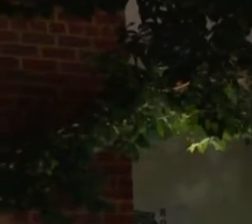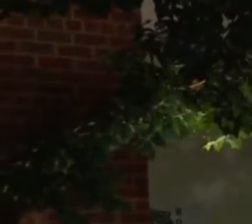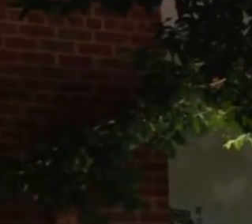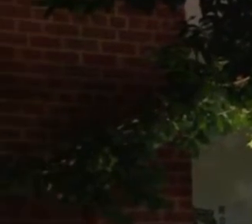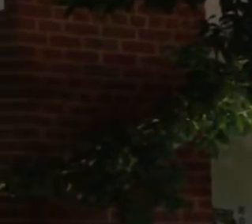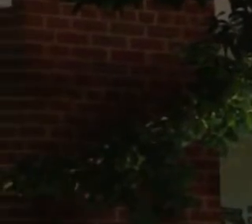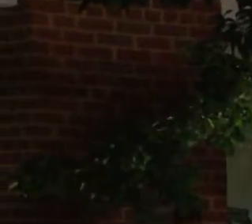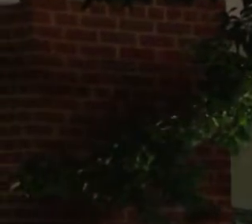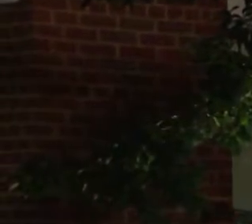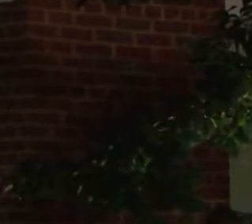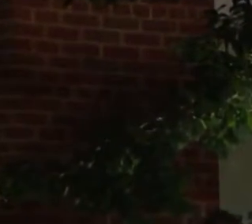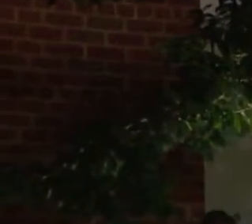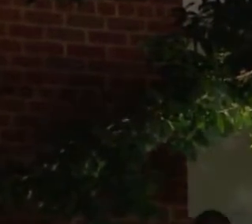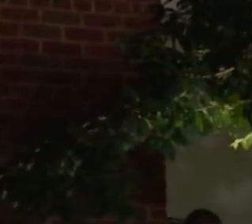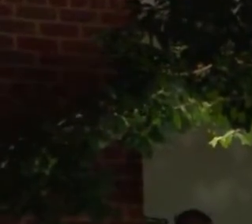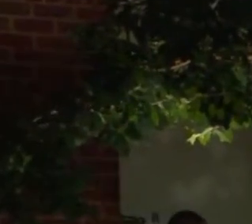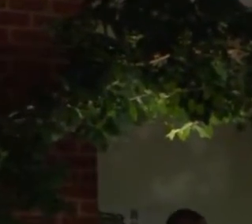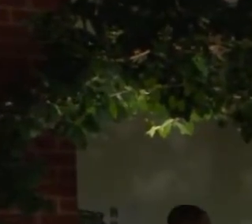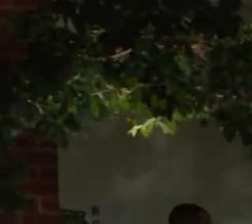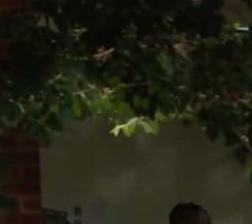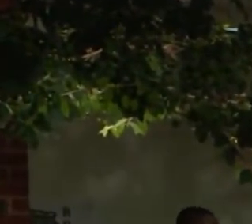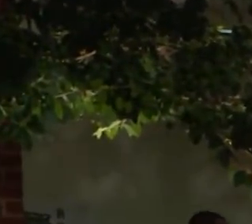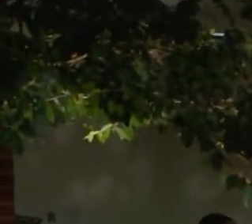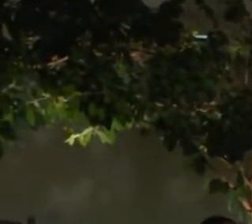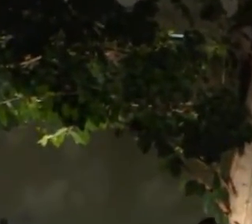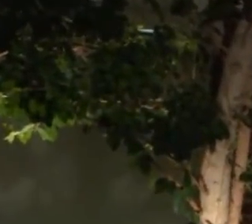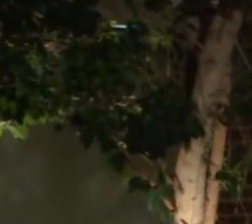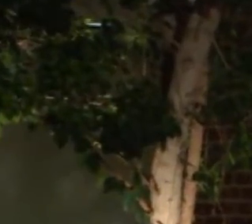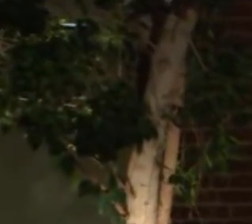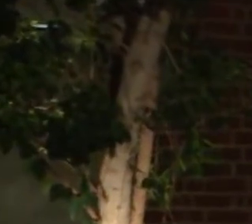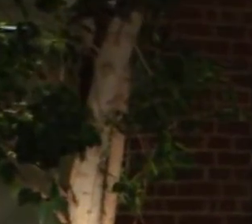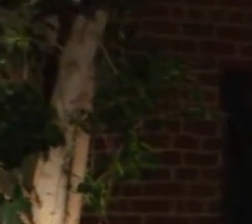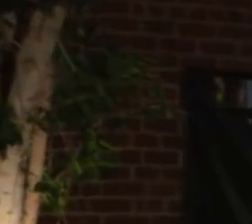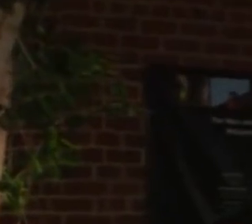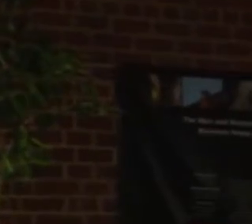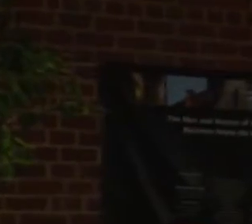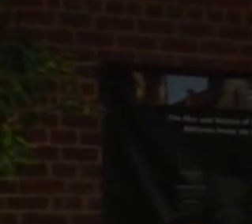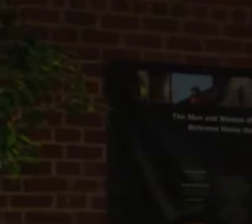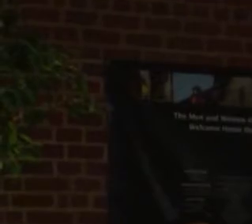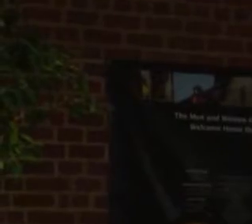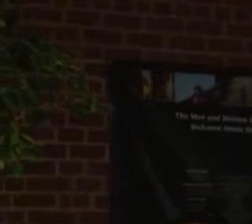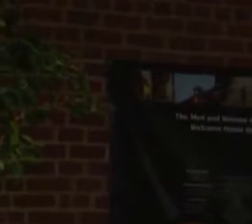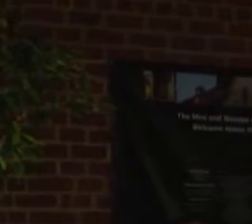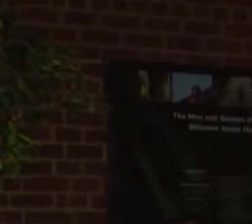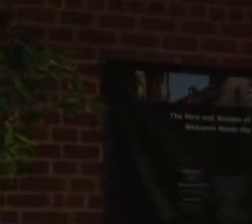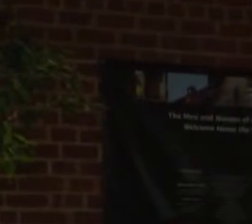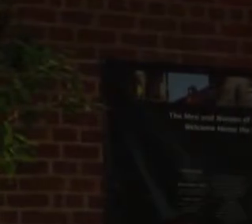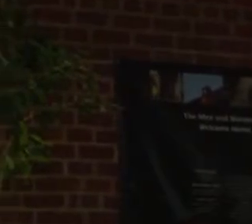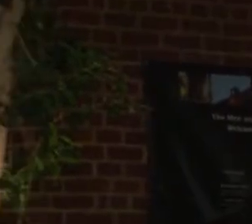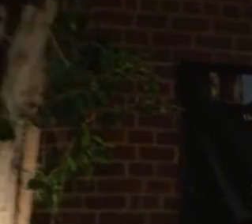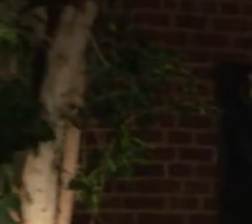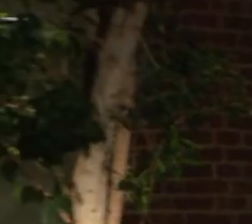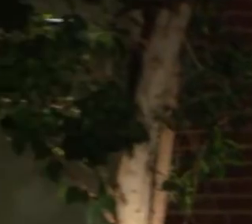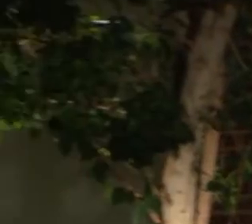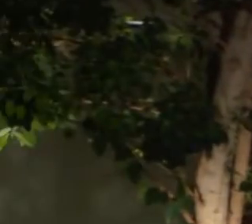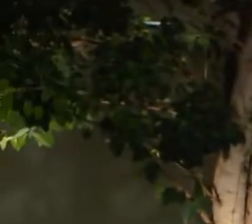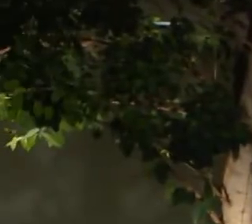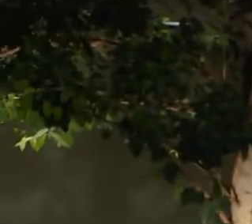MY NAME IS JENNIE NILES. I'M THE DEPUTY MAYOR FOR EDUCATION IN D.C. AND I DO HAVE THE BEST JOB.